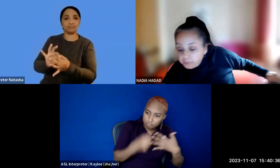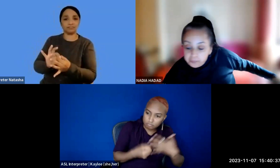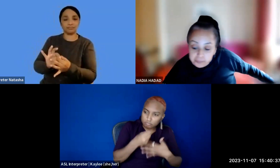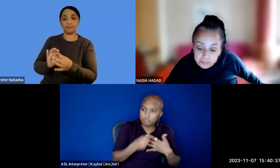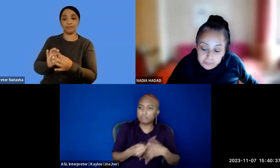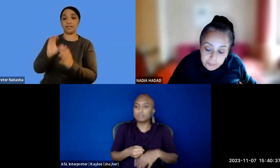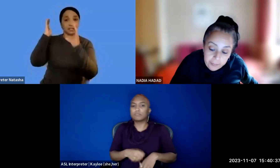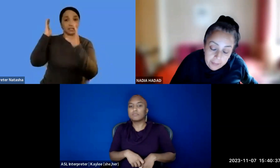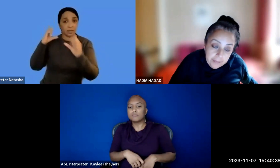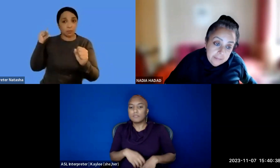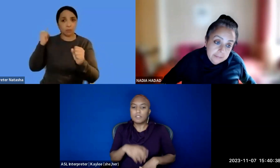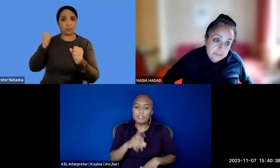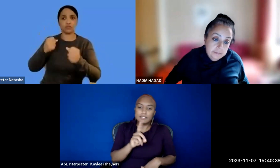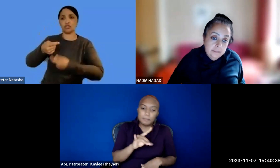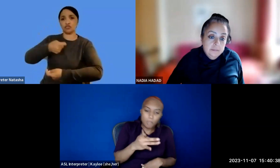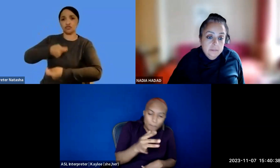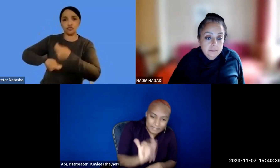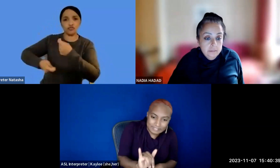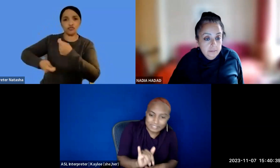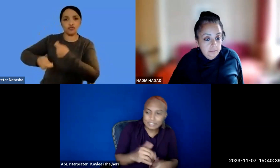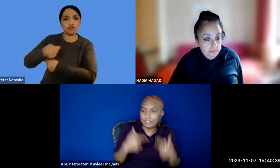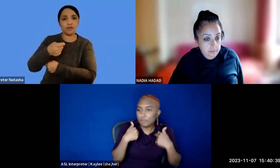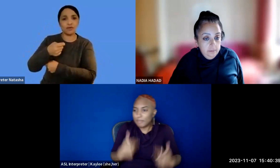development, cooperation, humanitarian aid...